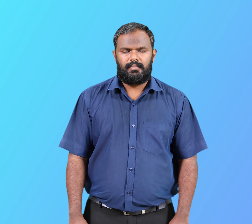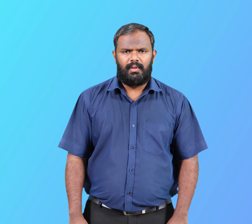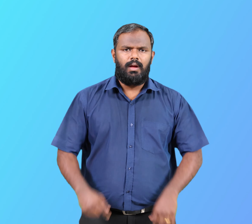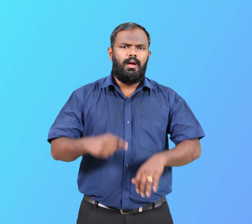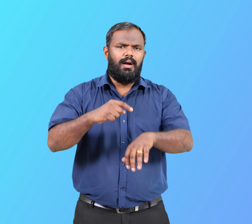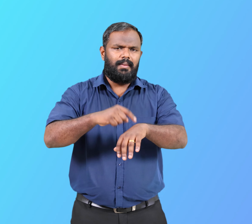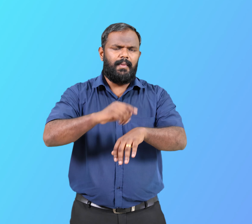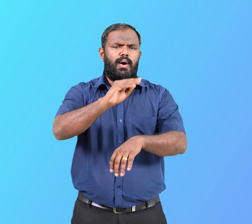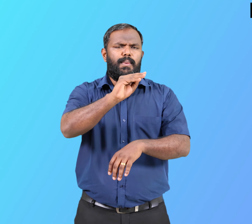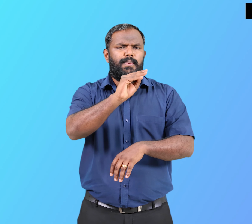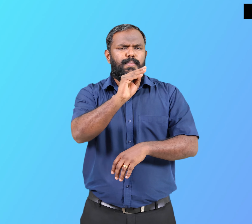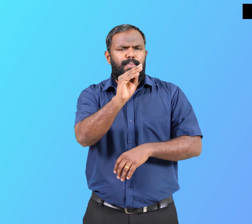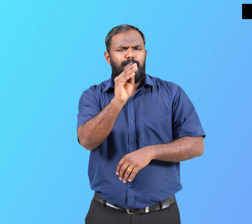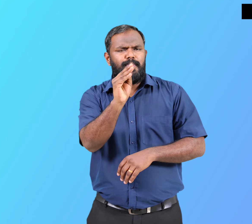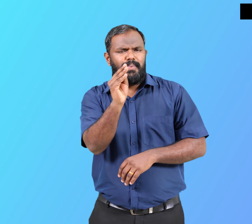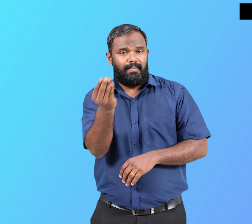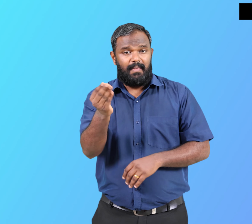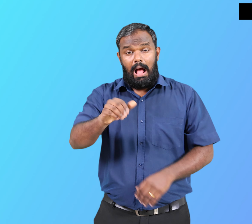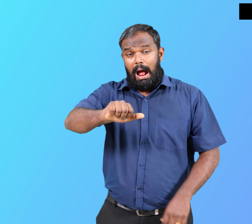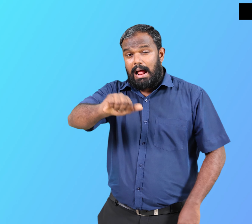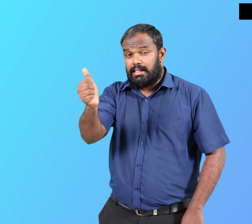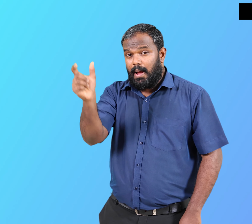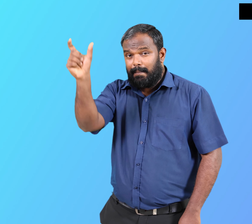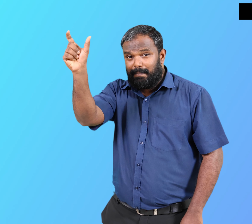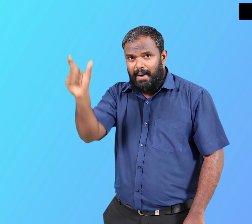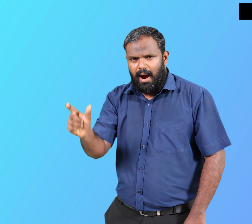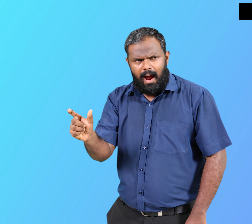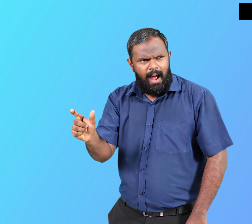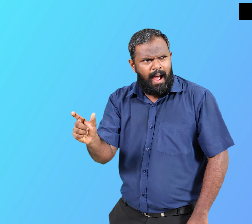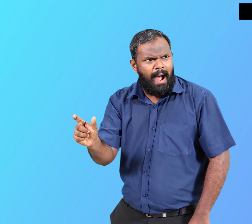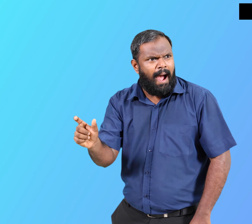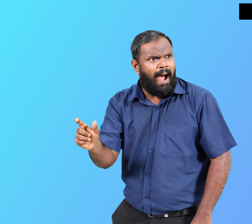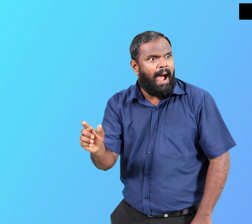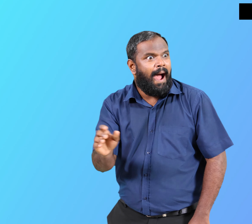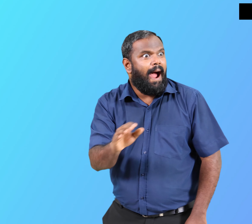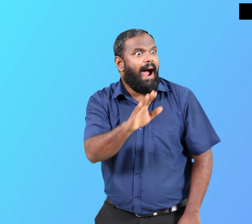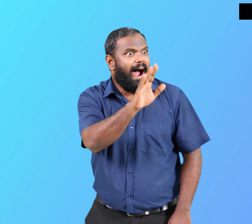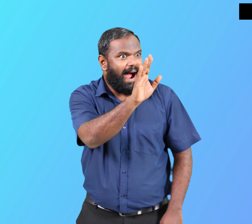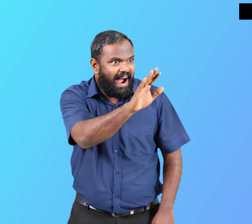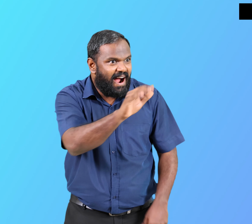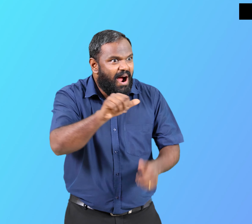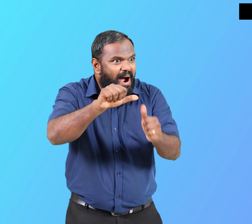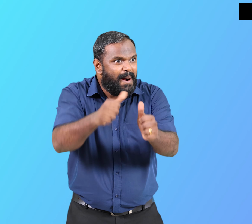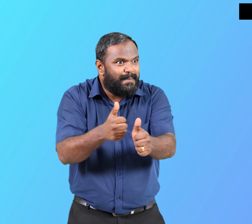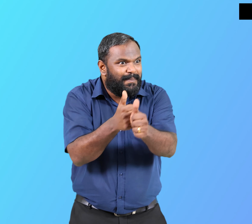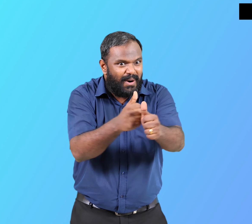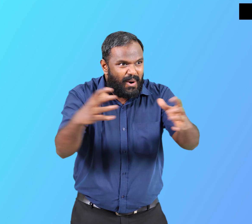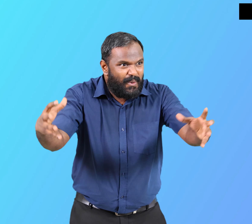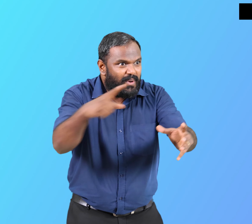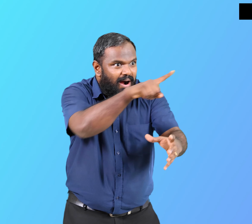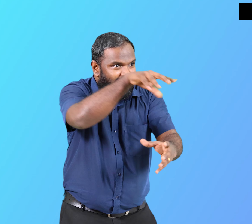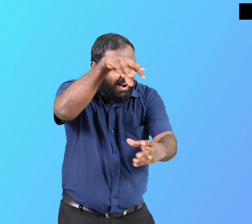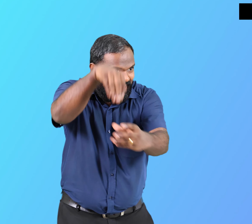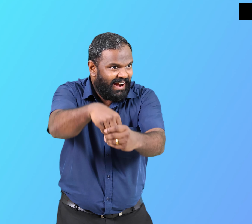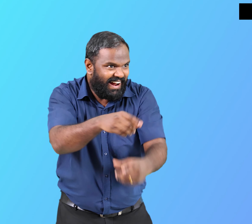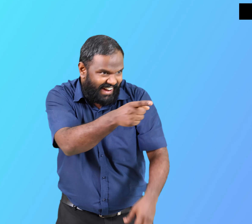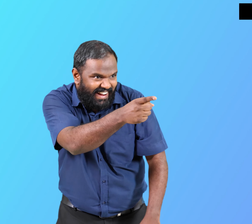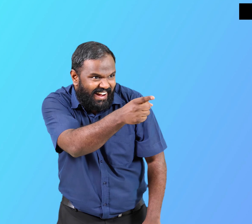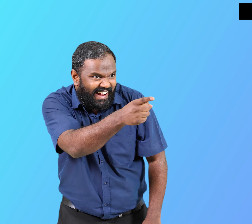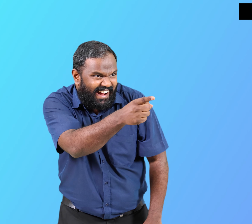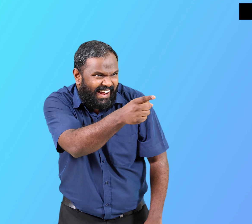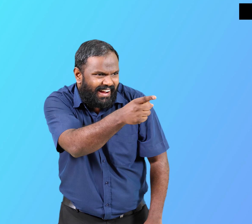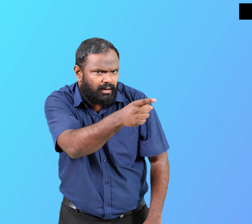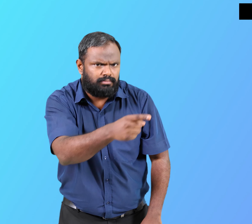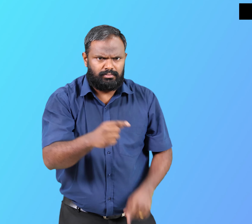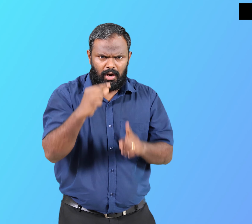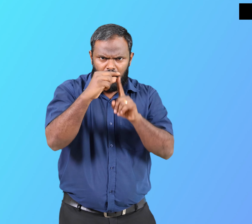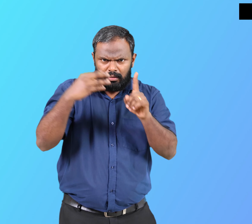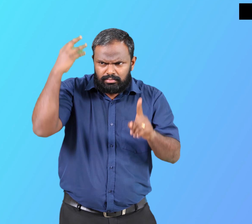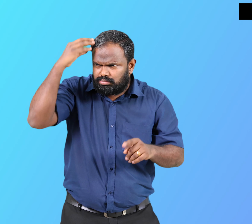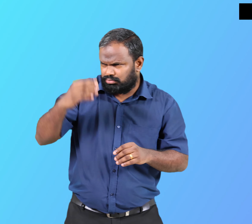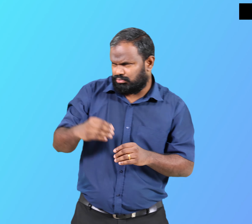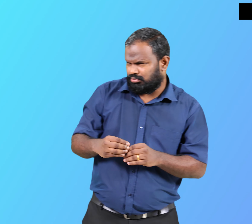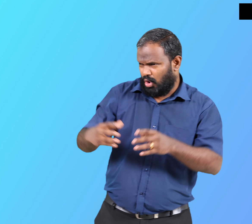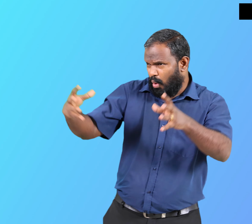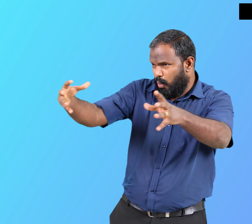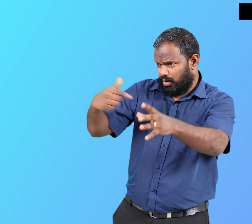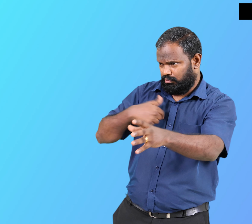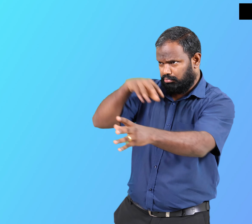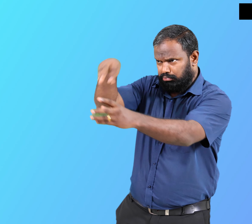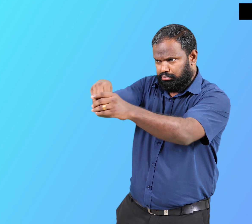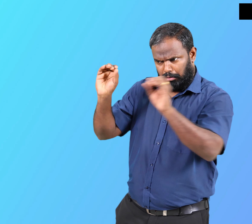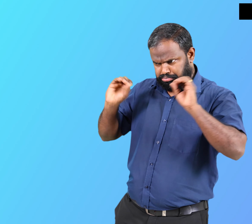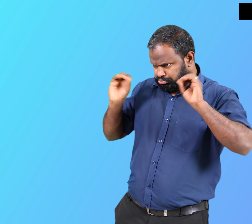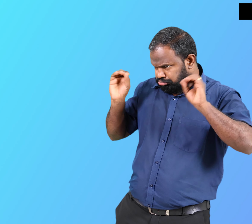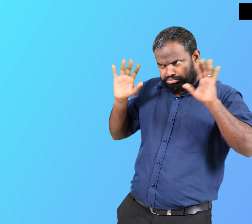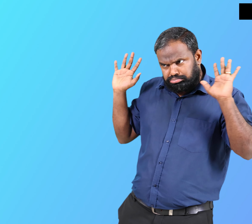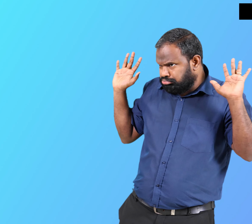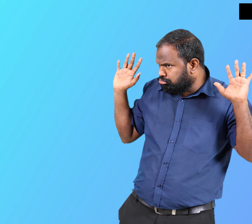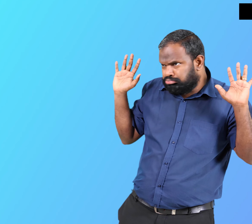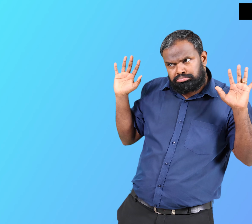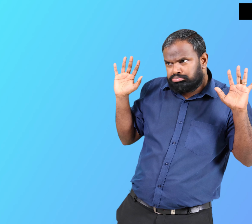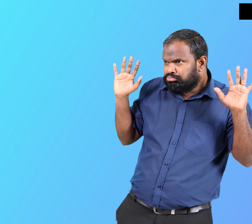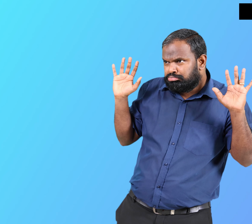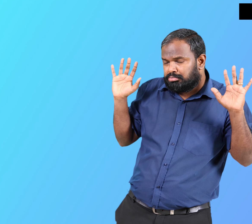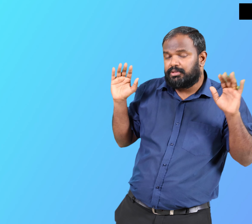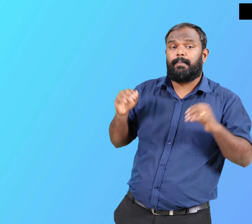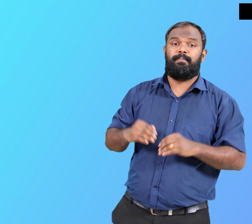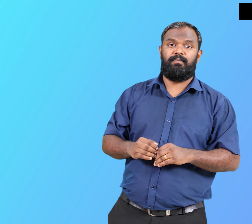A short time later, someone else saw Peter and said, “You are also one of that group.” But Peter said, “You’re wrong, man. I am not!”